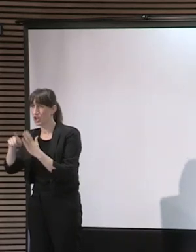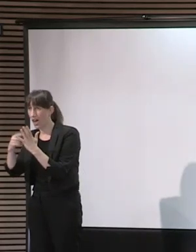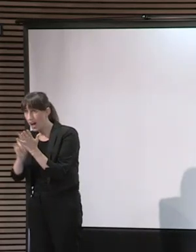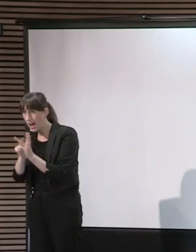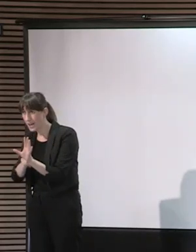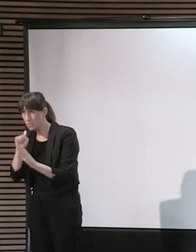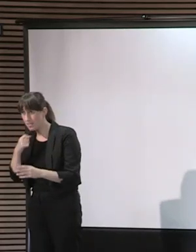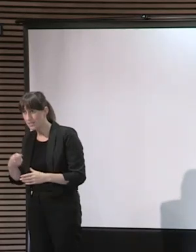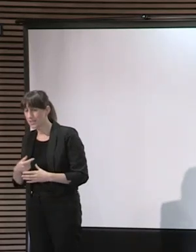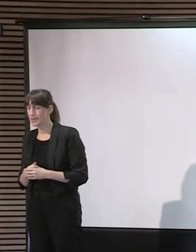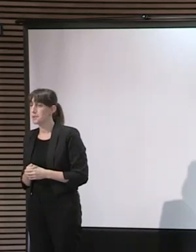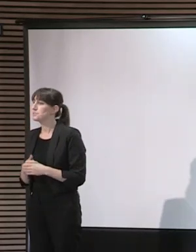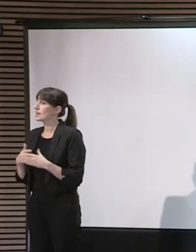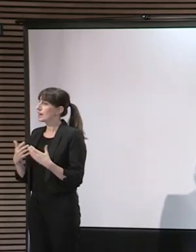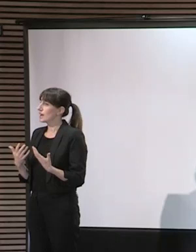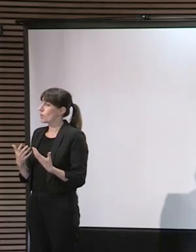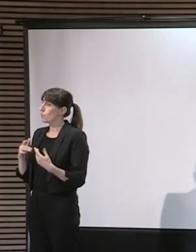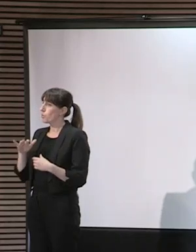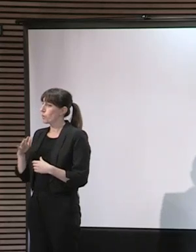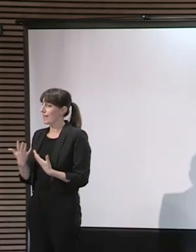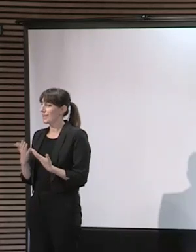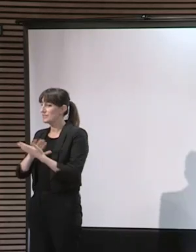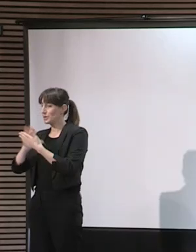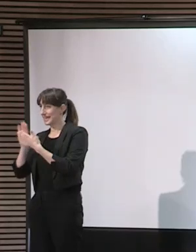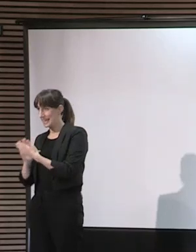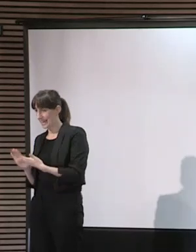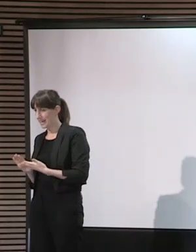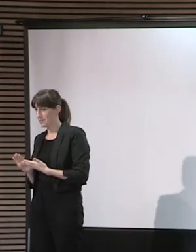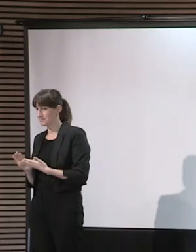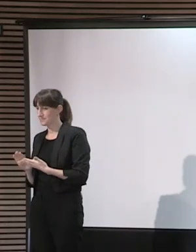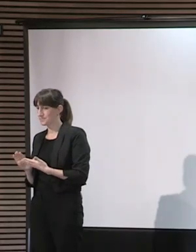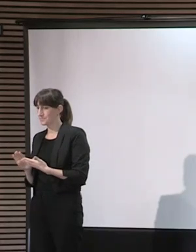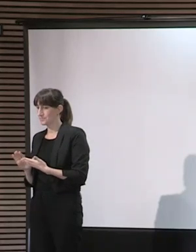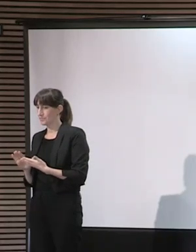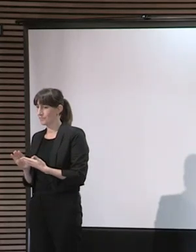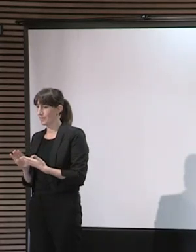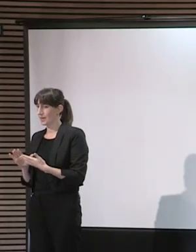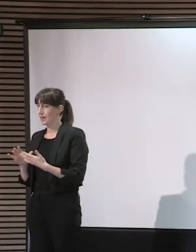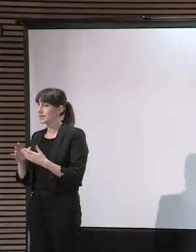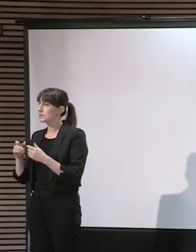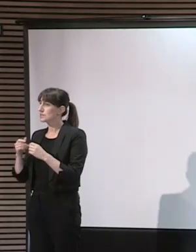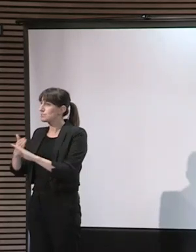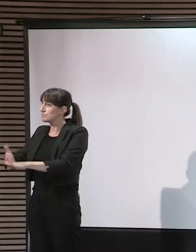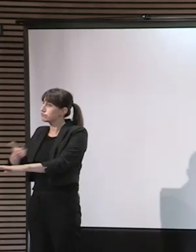more optimistically than that. Perhaps I can hand over to Dr Bloomfield to give his thinking. But we want to